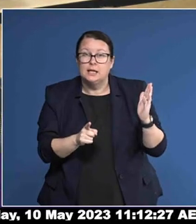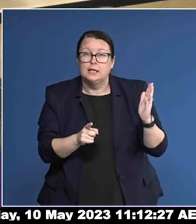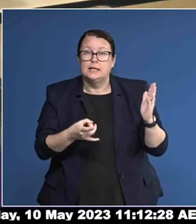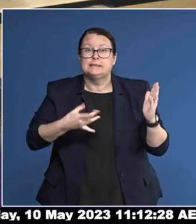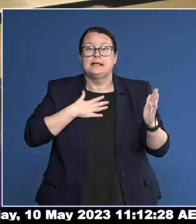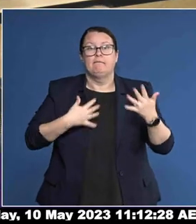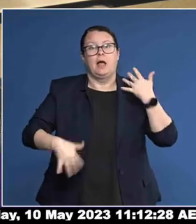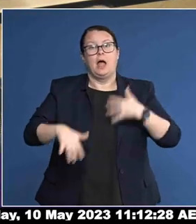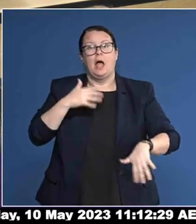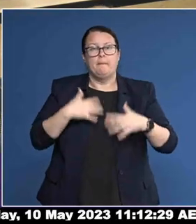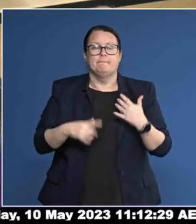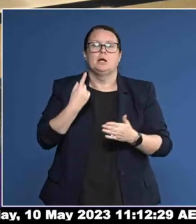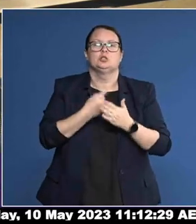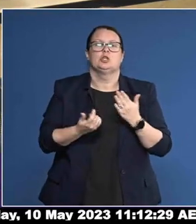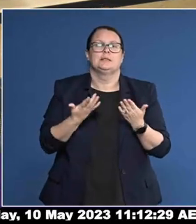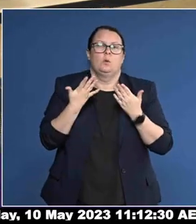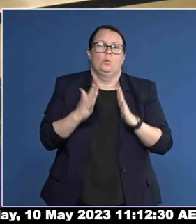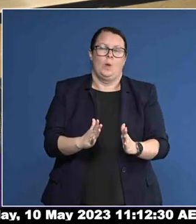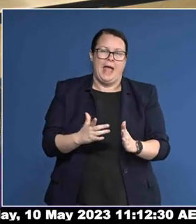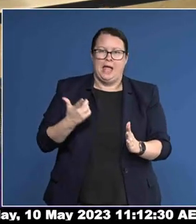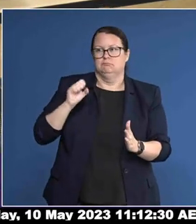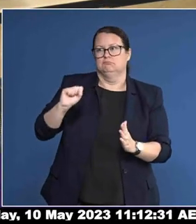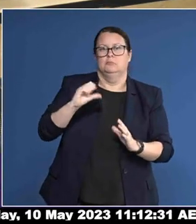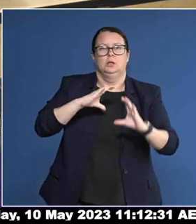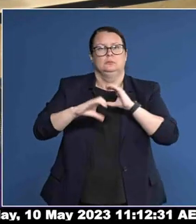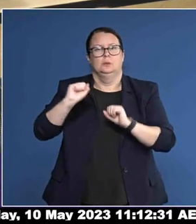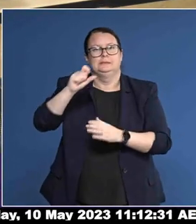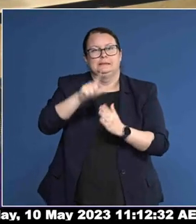actually a functional impact of the disability? Yes, but that -